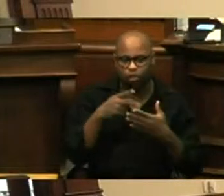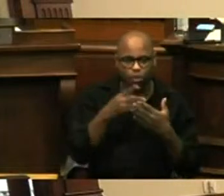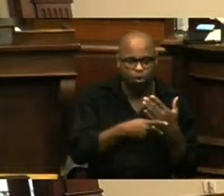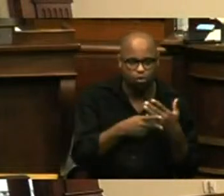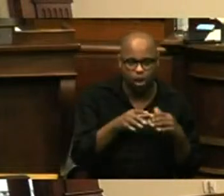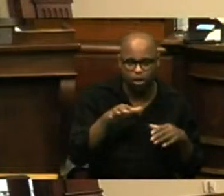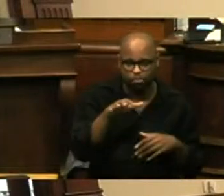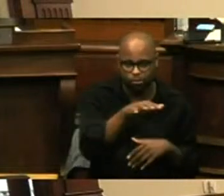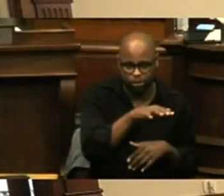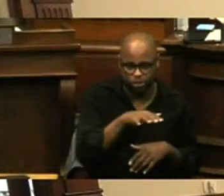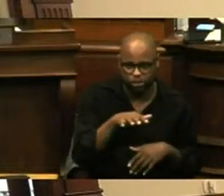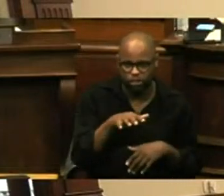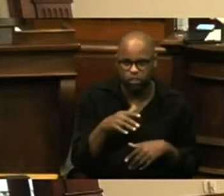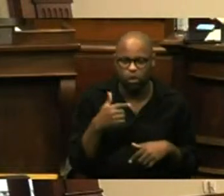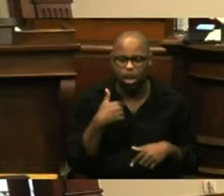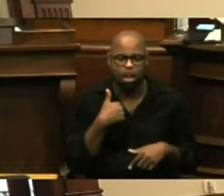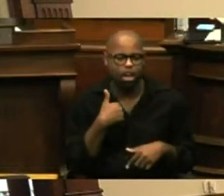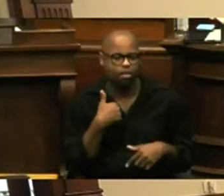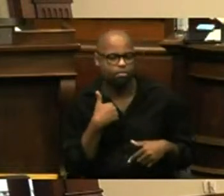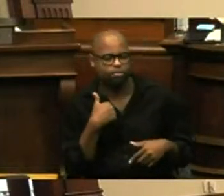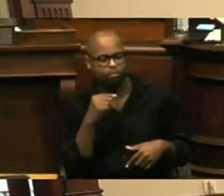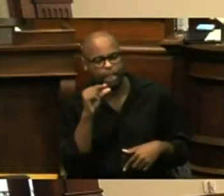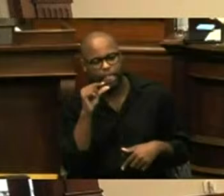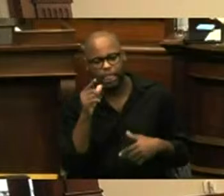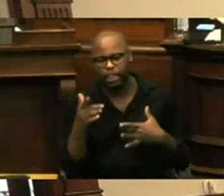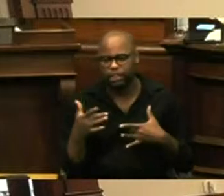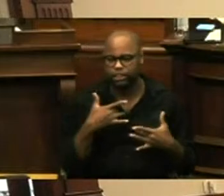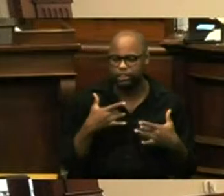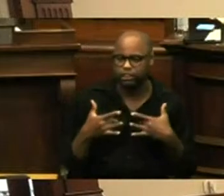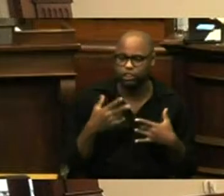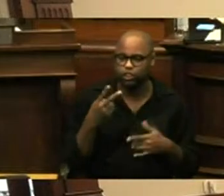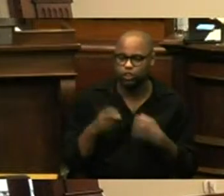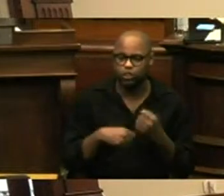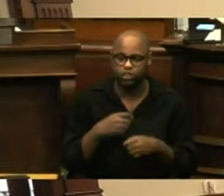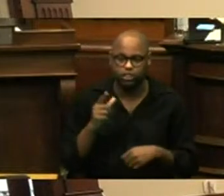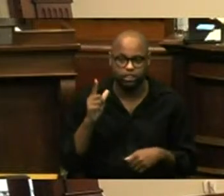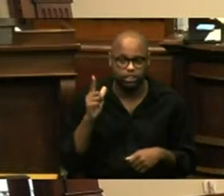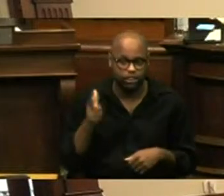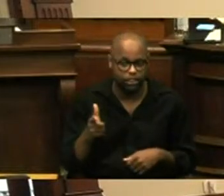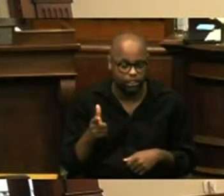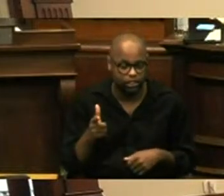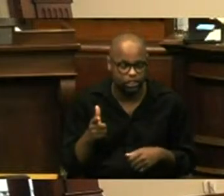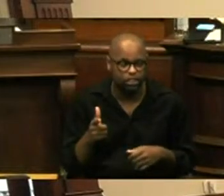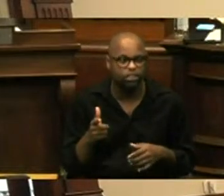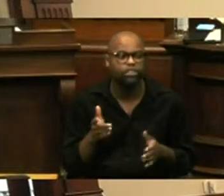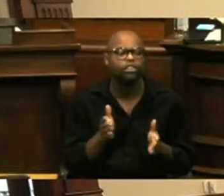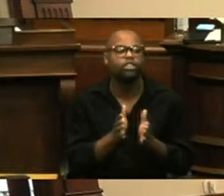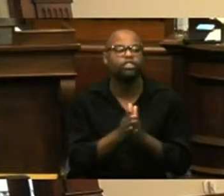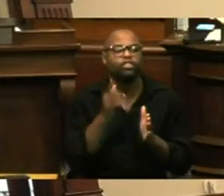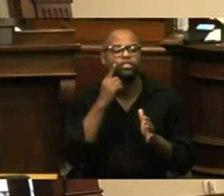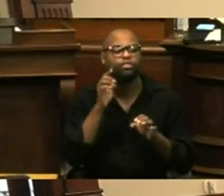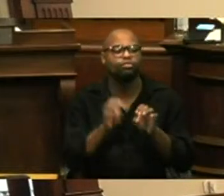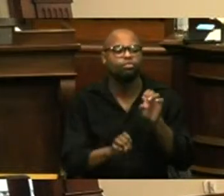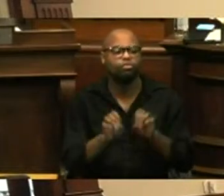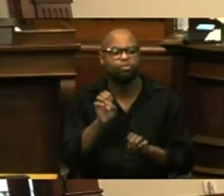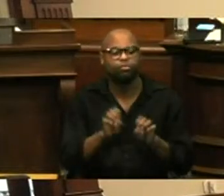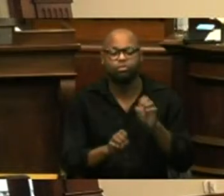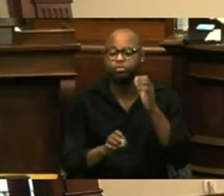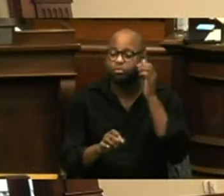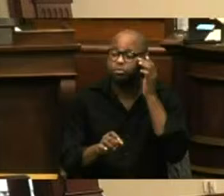they can measure the effectiveness of their programs. And I guess I'm a little